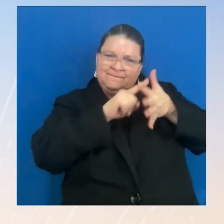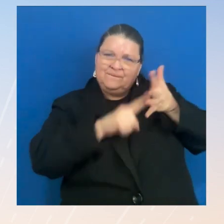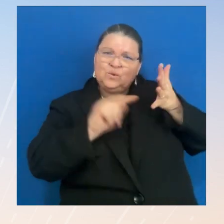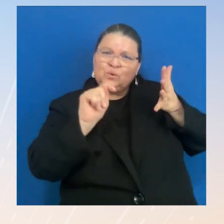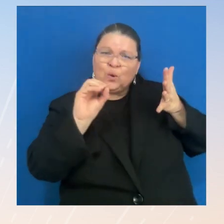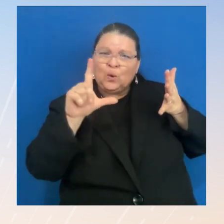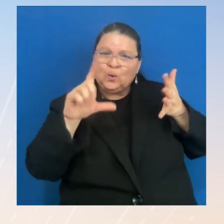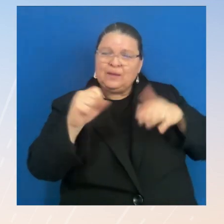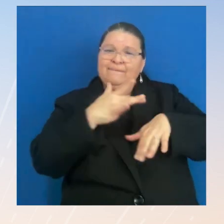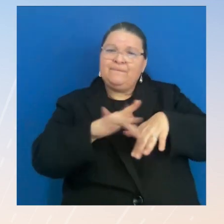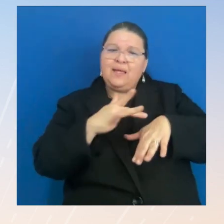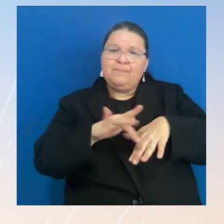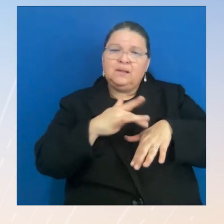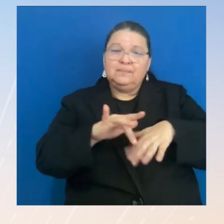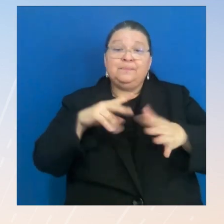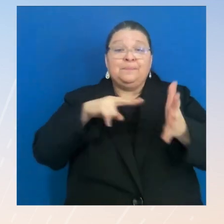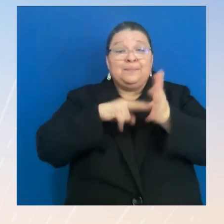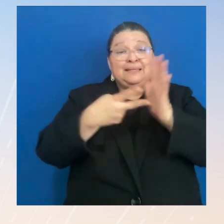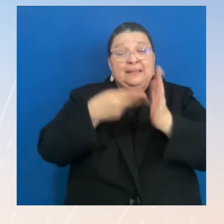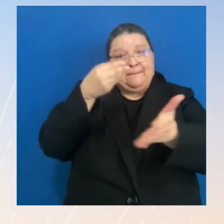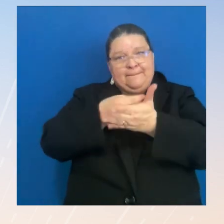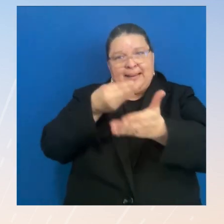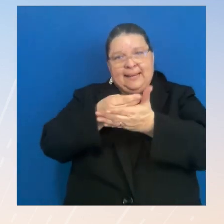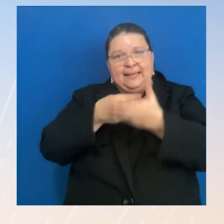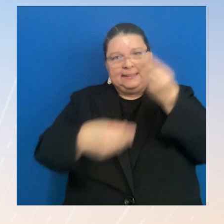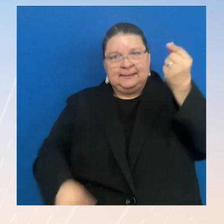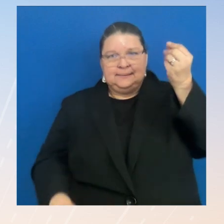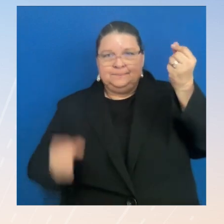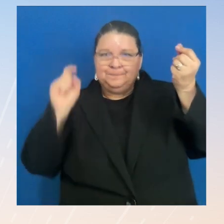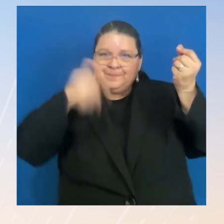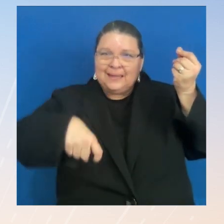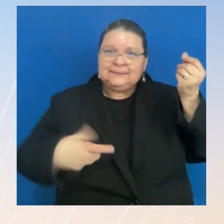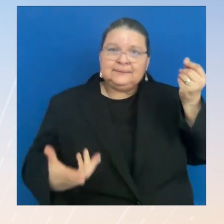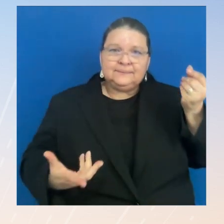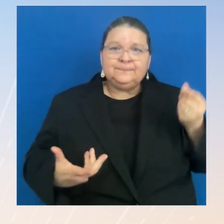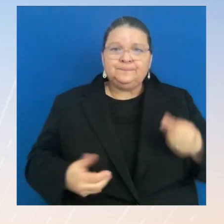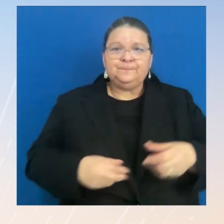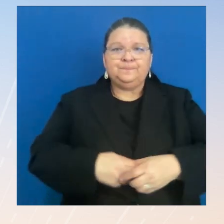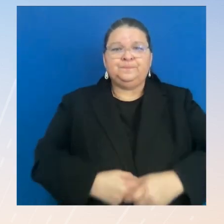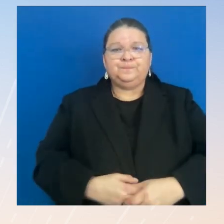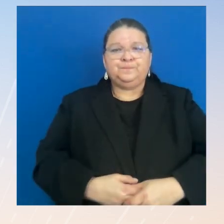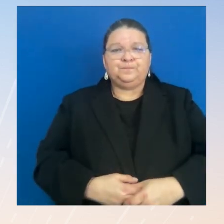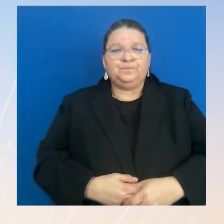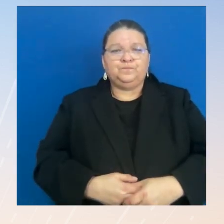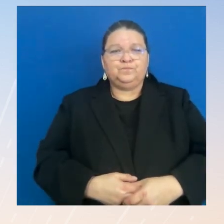what we've done effectively is planned ahead -- right? ensuring that if we get to a point -- and we've seen, obviously,